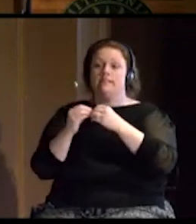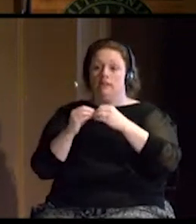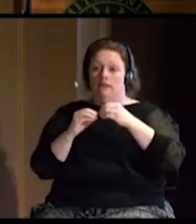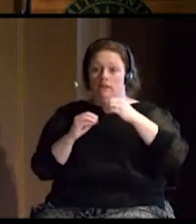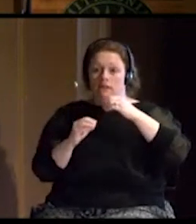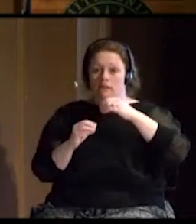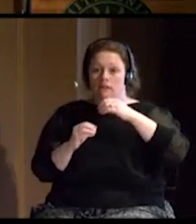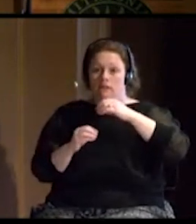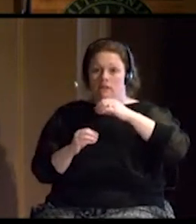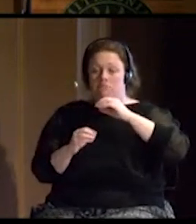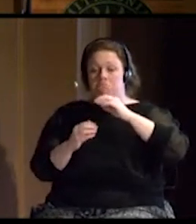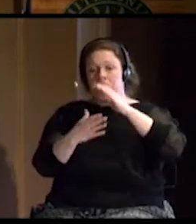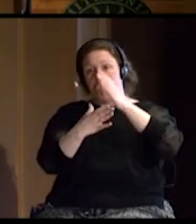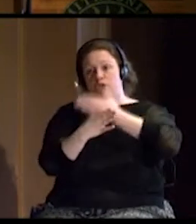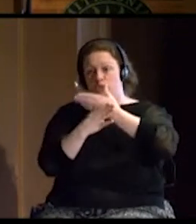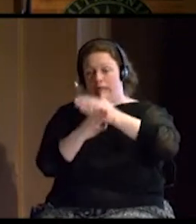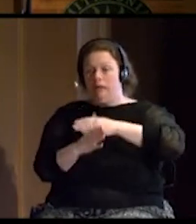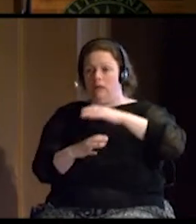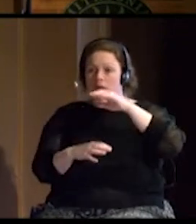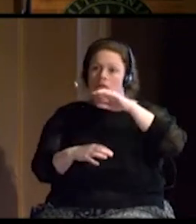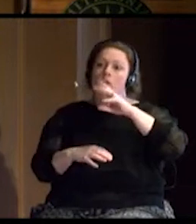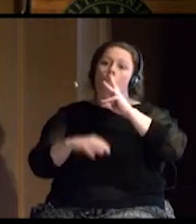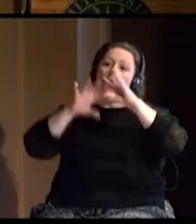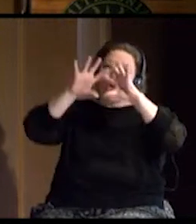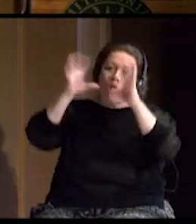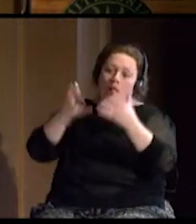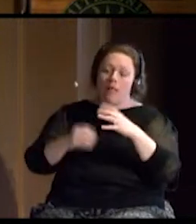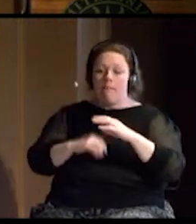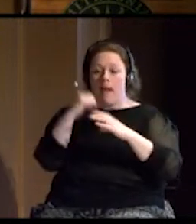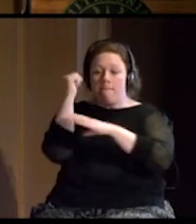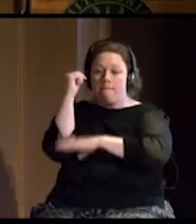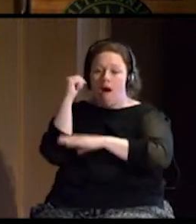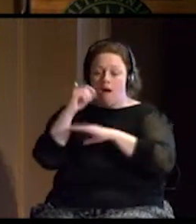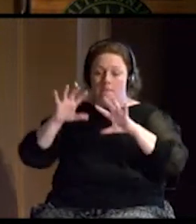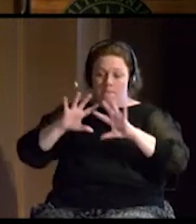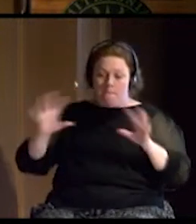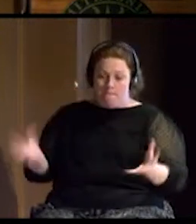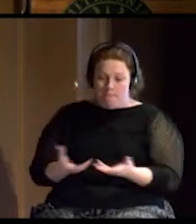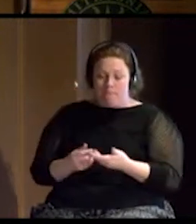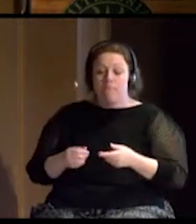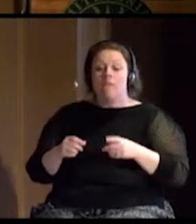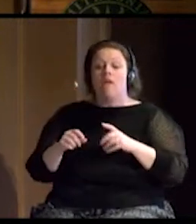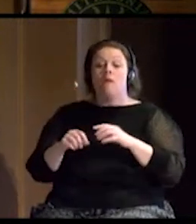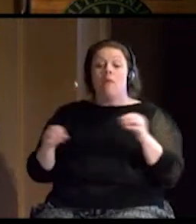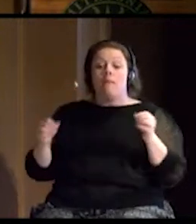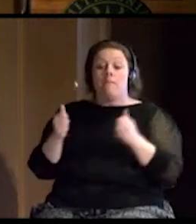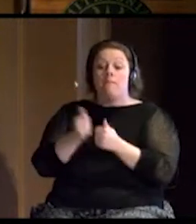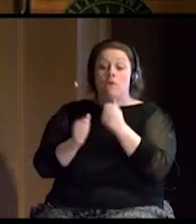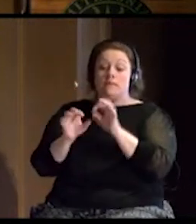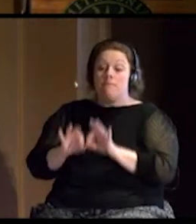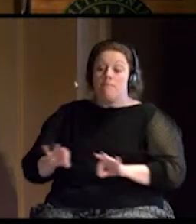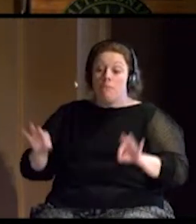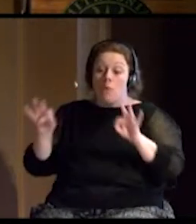And second, and perhaps more importantly, is that although transition rates exhibit asymmetry,